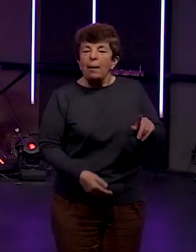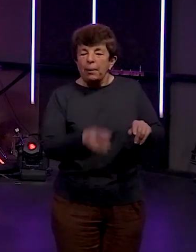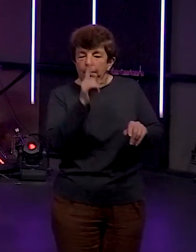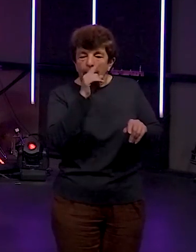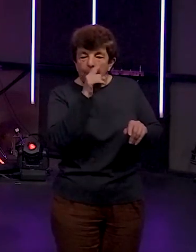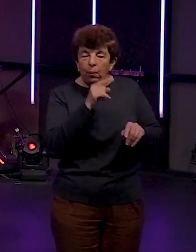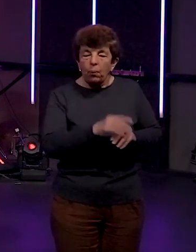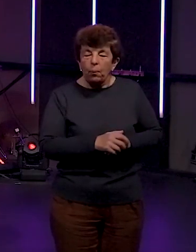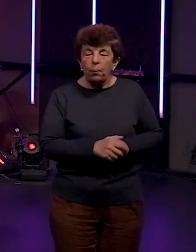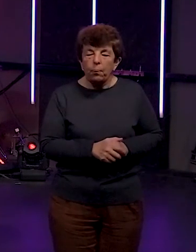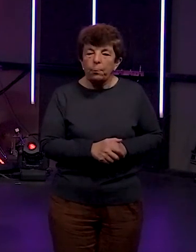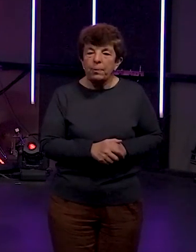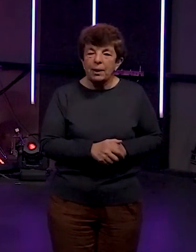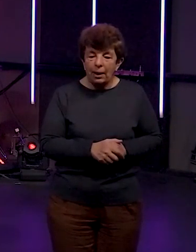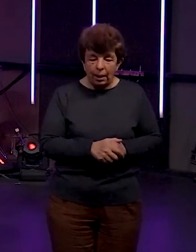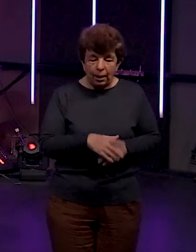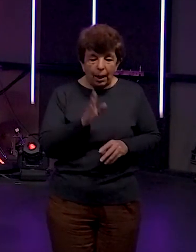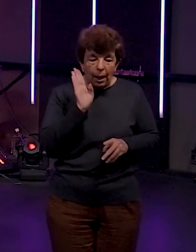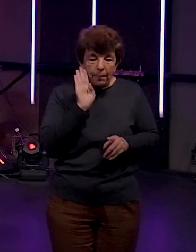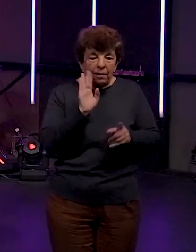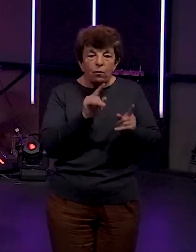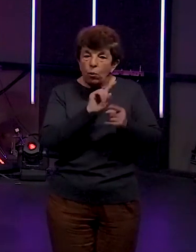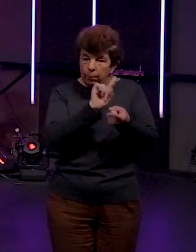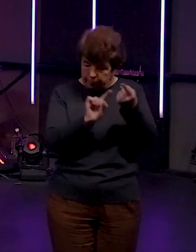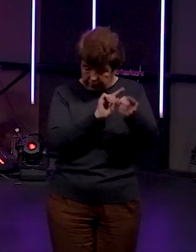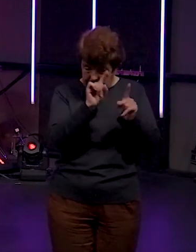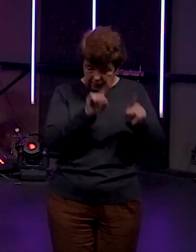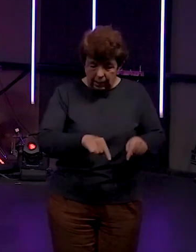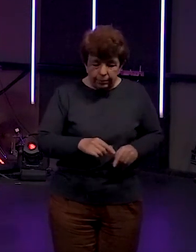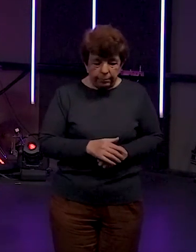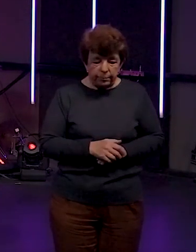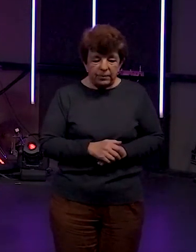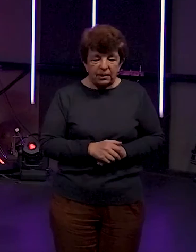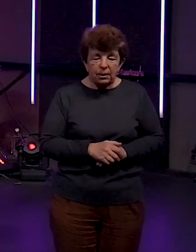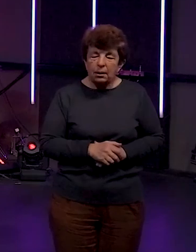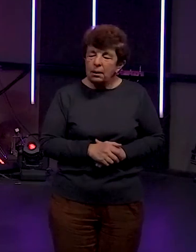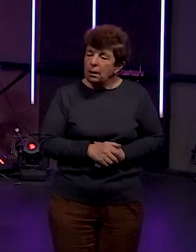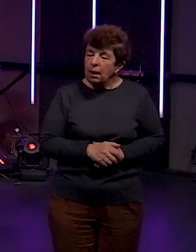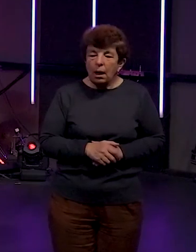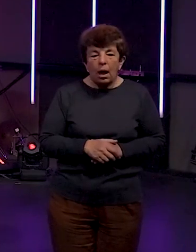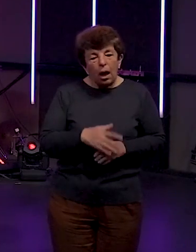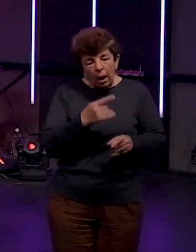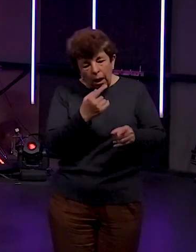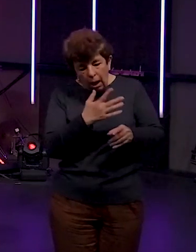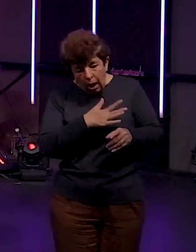conversation - and this was before our meeting started - I got them to talk with